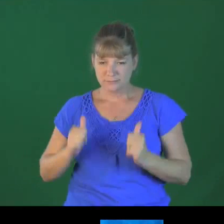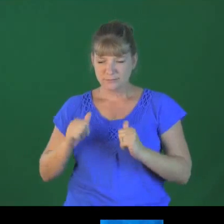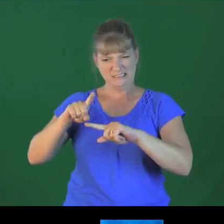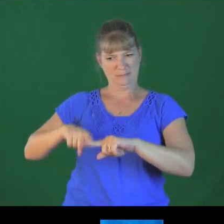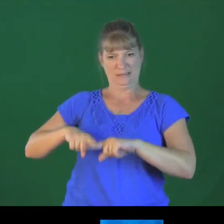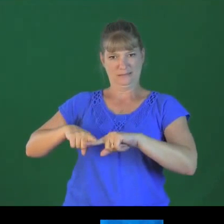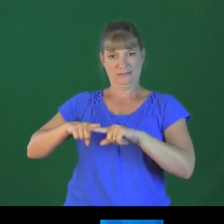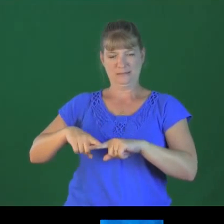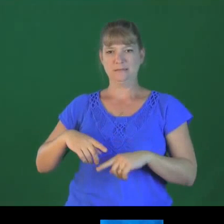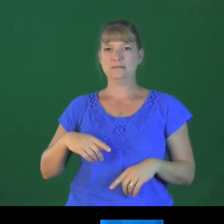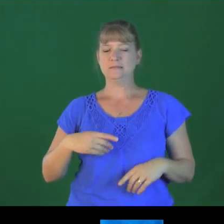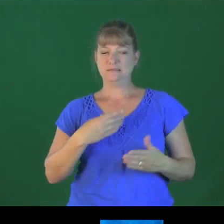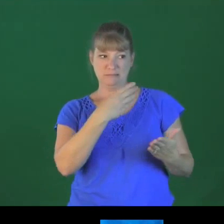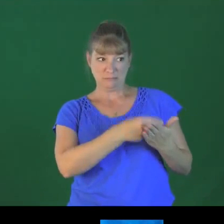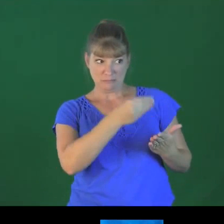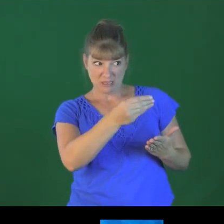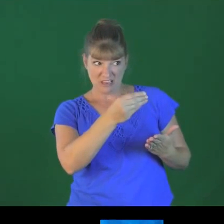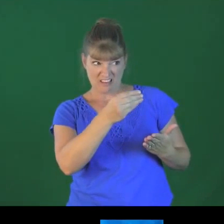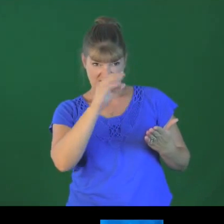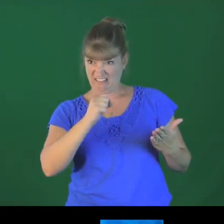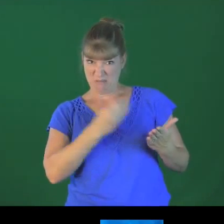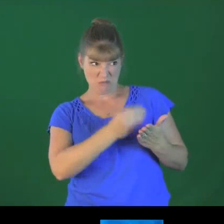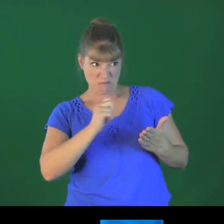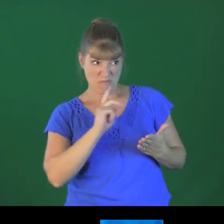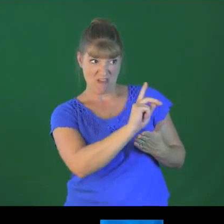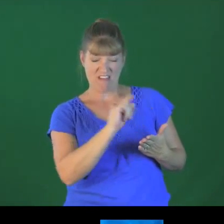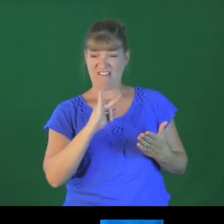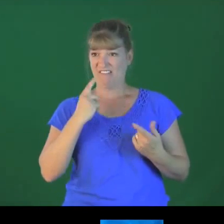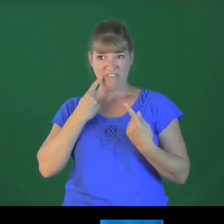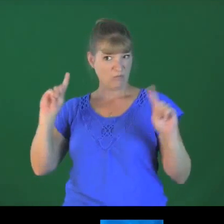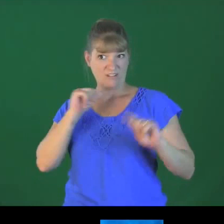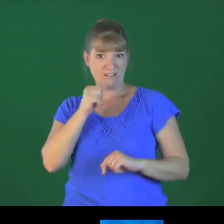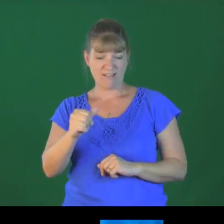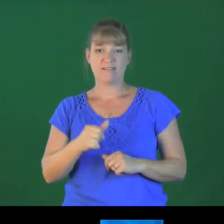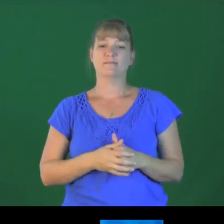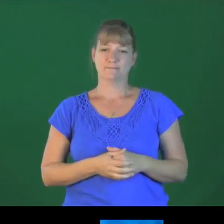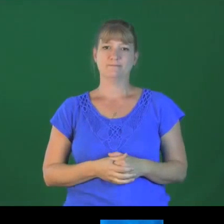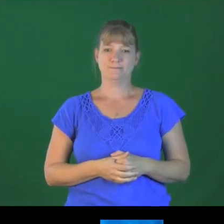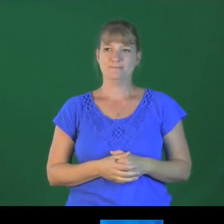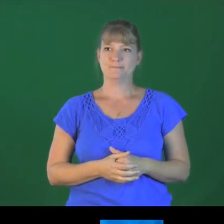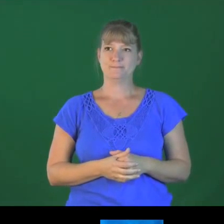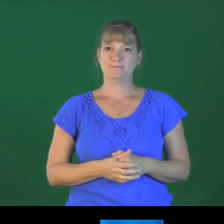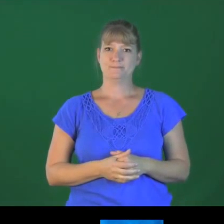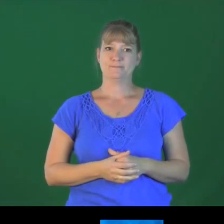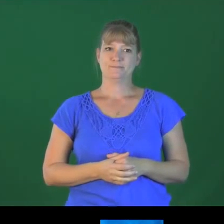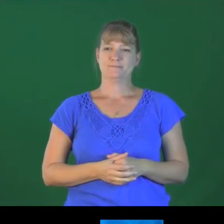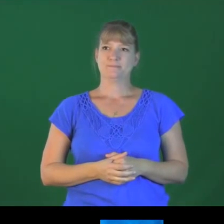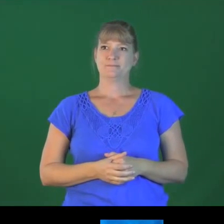You want to make sure you can return them, if they don't work well for you.